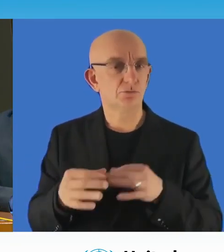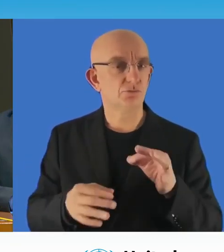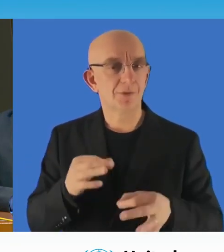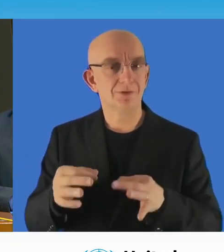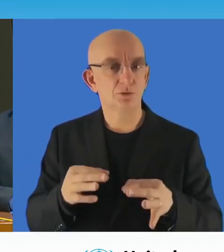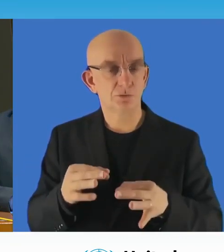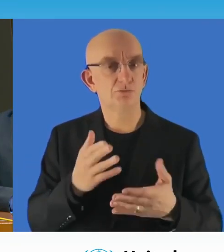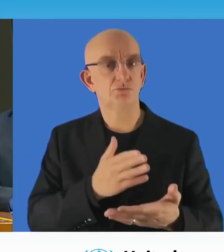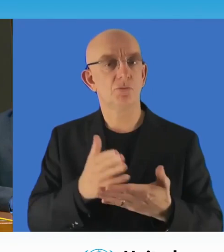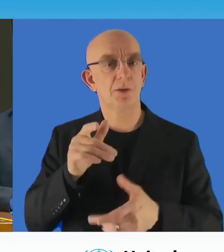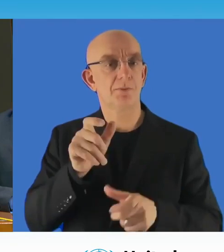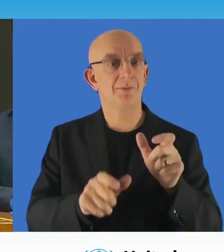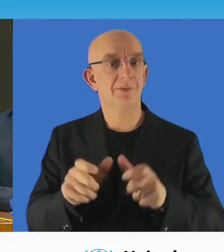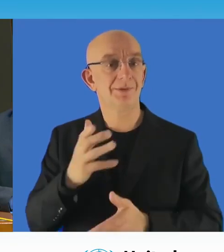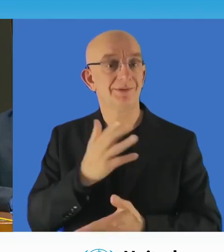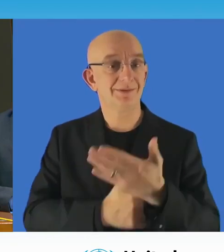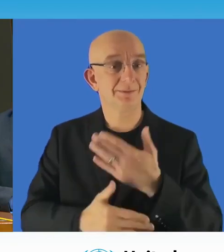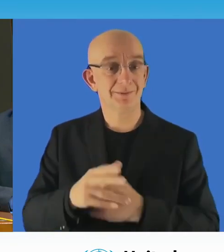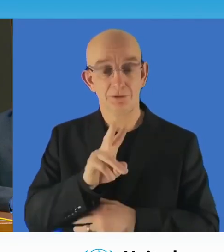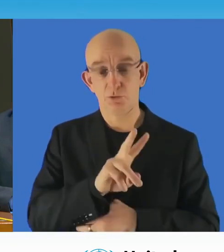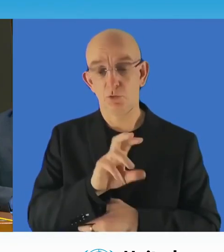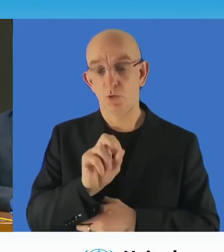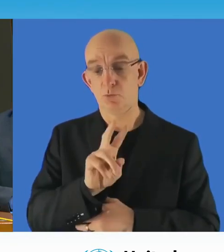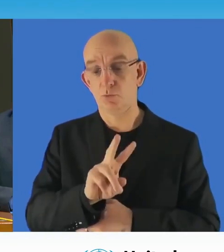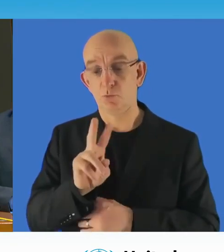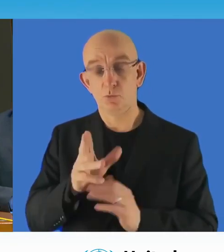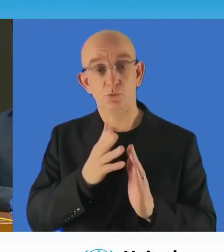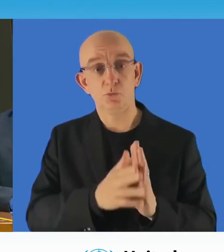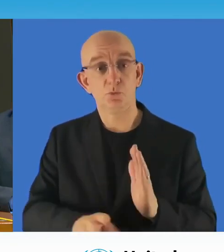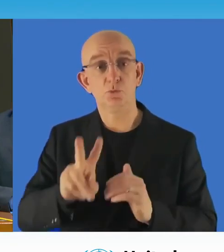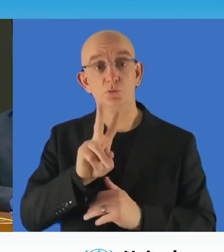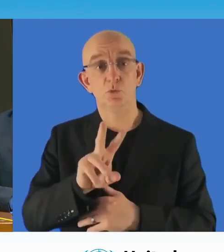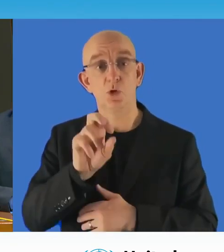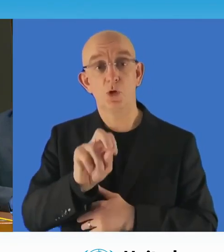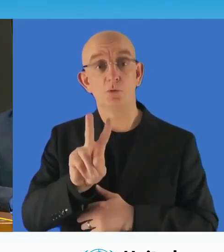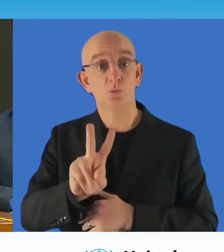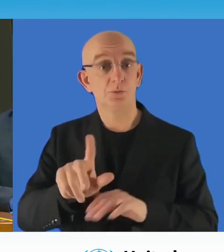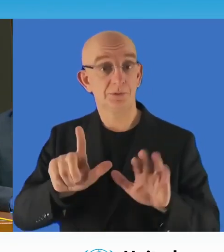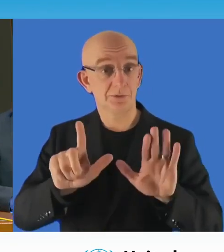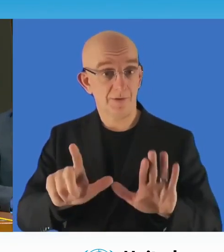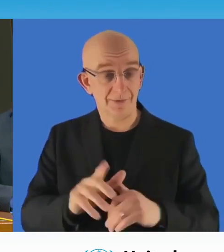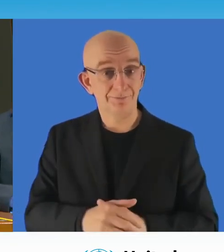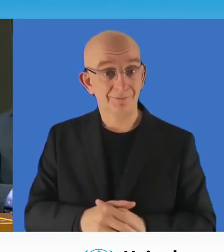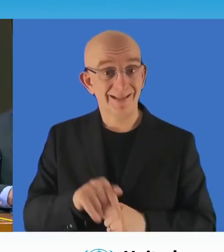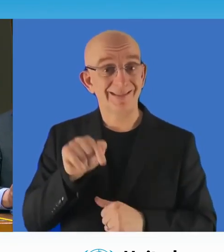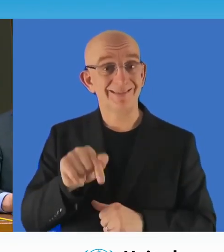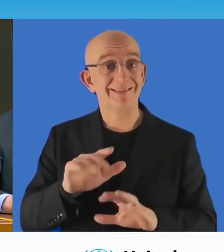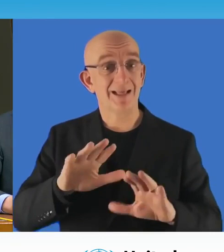persons with disabilities and their representative organizations the World Bank has also contributed